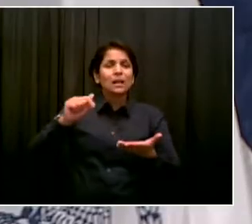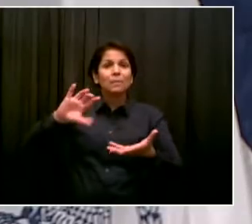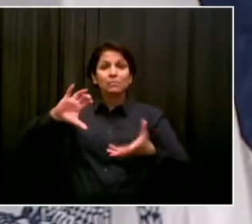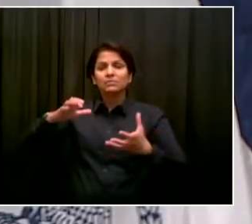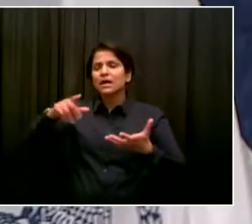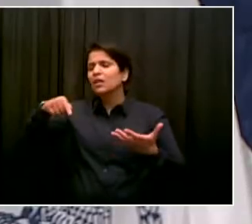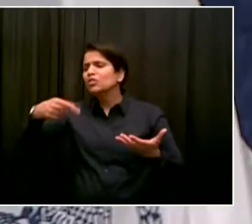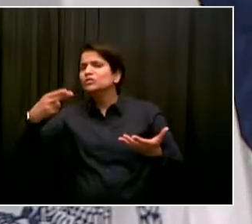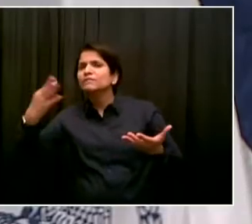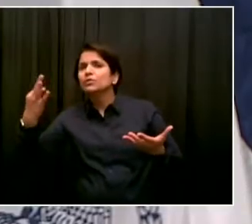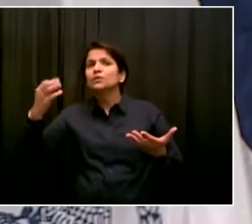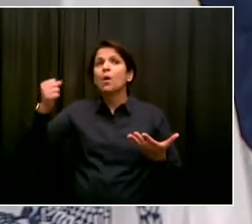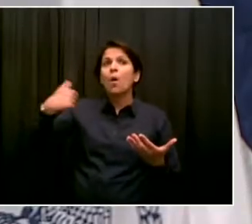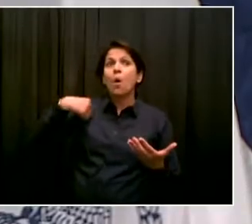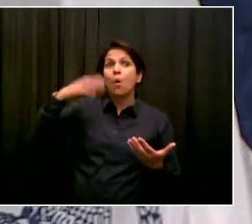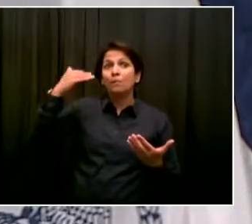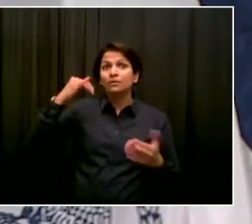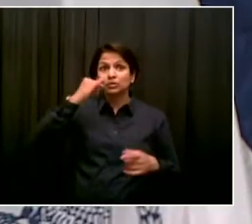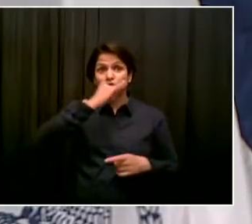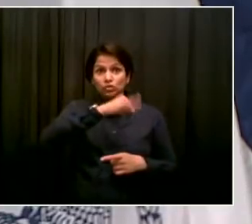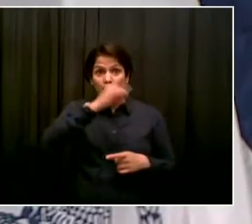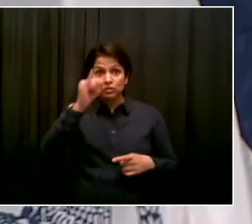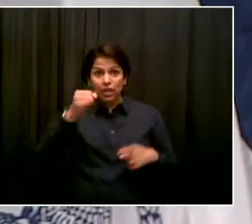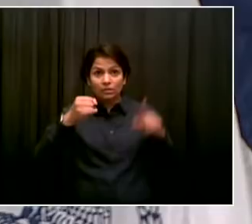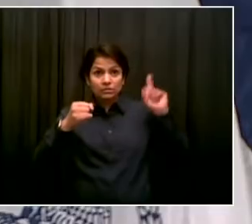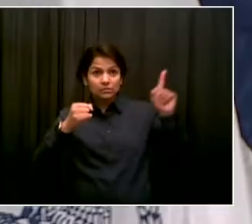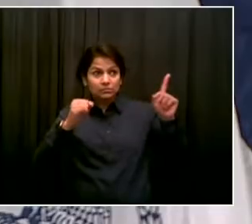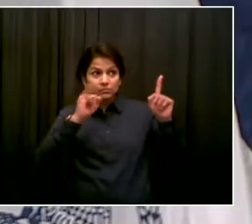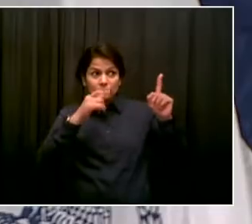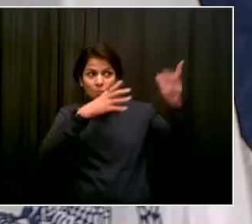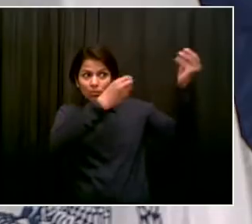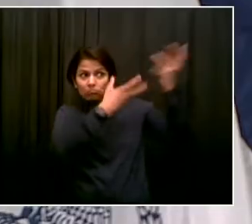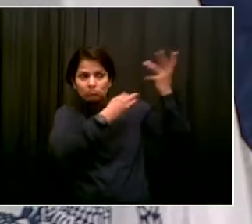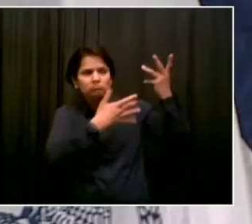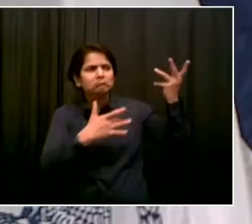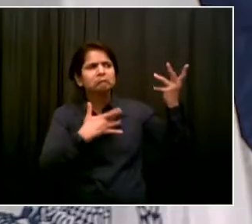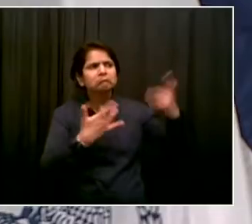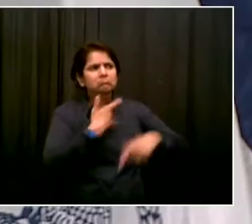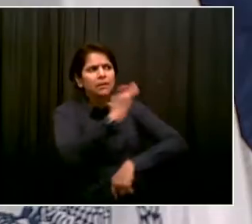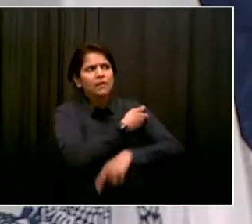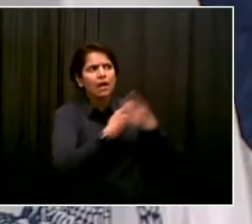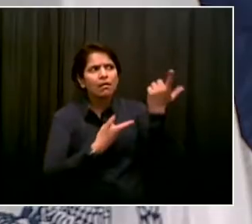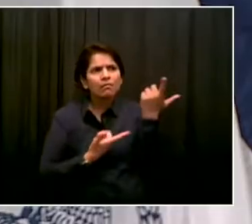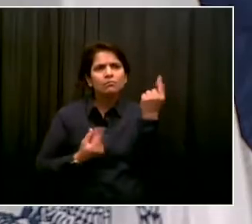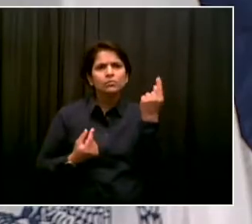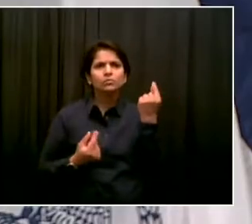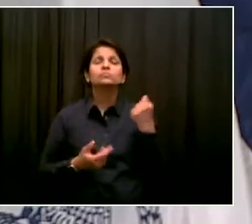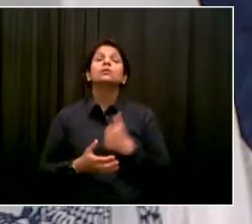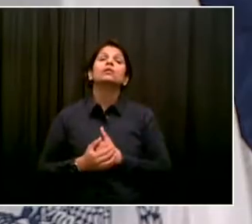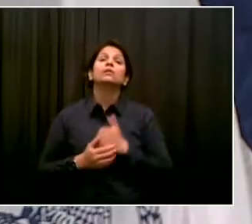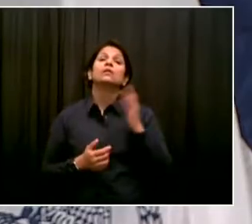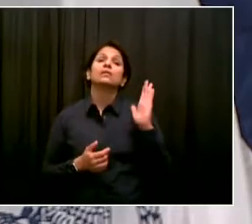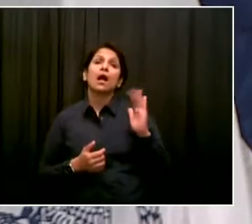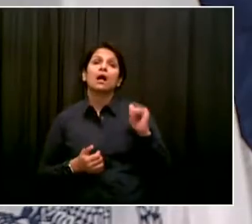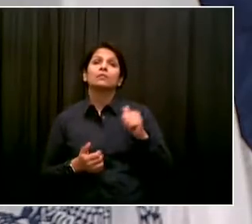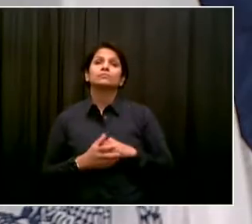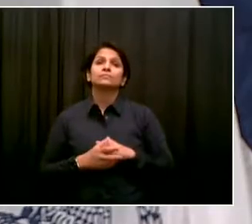EXPECT BY THE NED F OTHE WEEK CLARITY FROM THE FEDERAL GOVRNEMNTE ON JONSHON & JOHNSON.